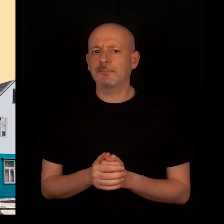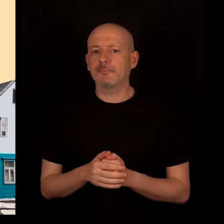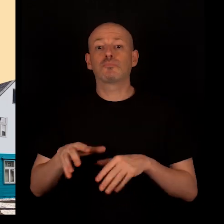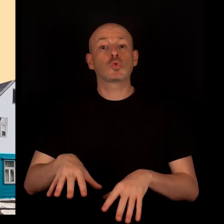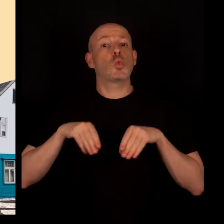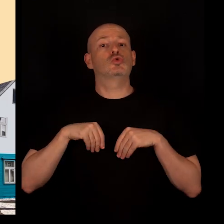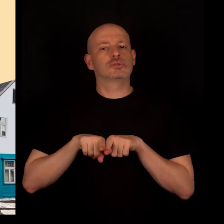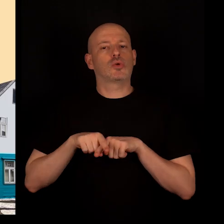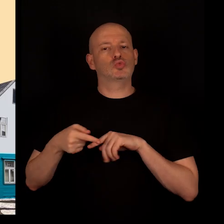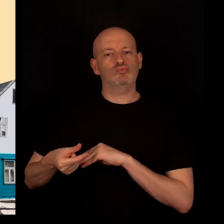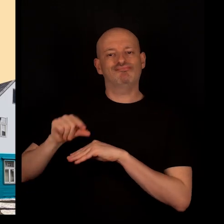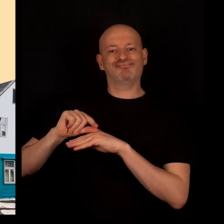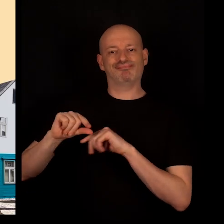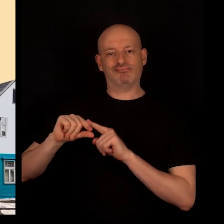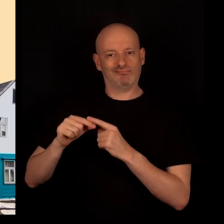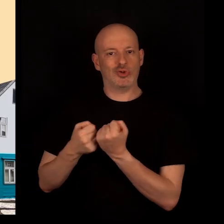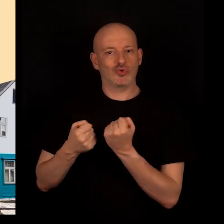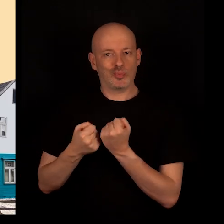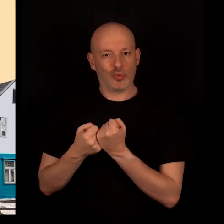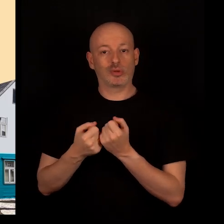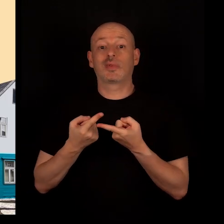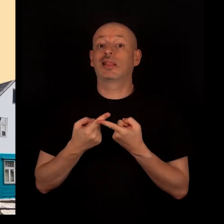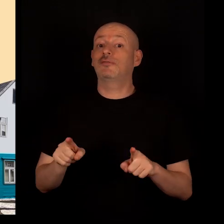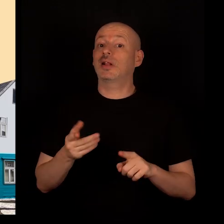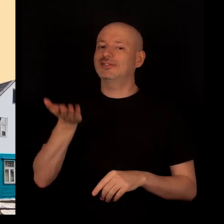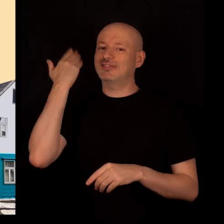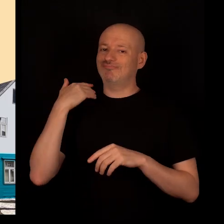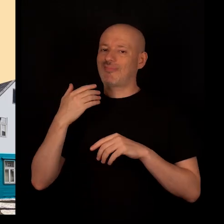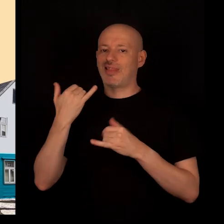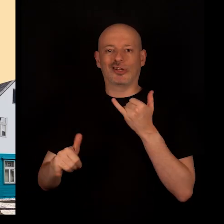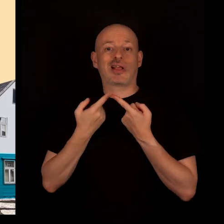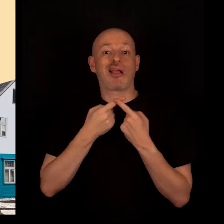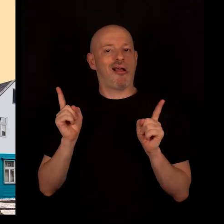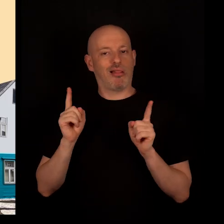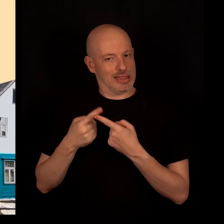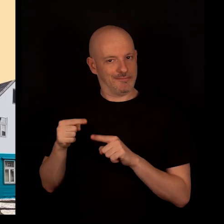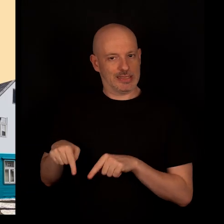the host also receives some support and this is a difference from our previous call.